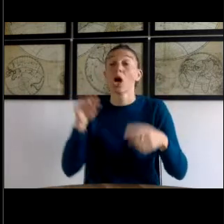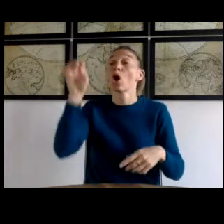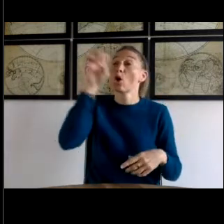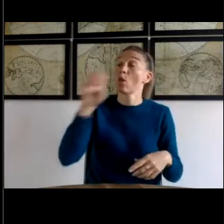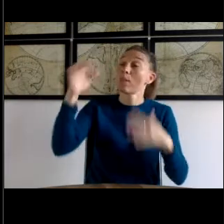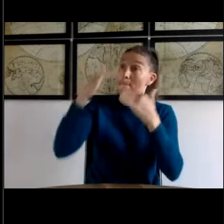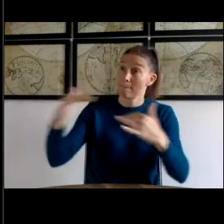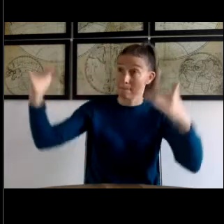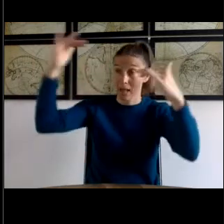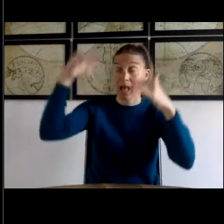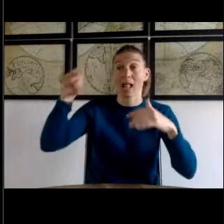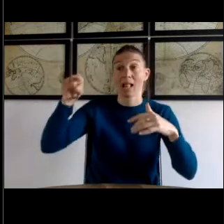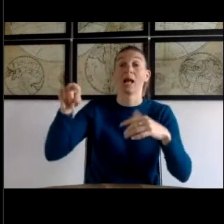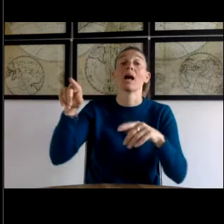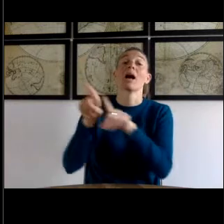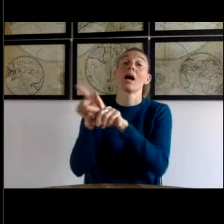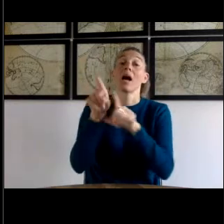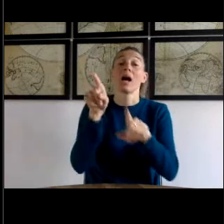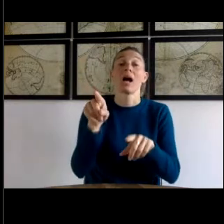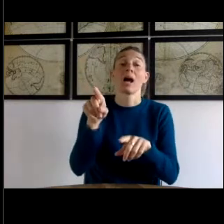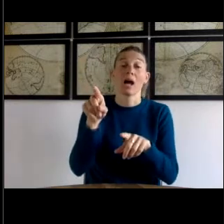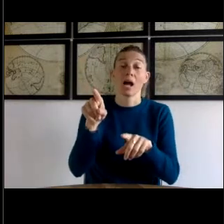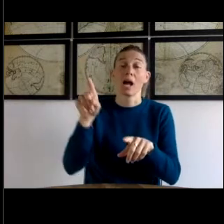and the Council of Ministers in Brussels,